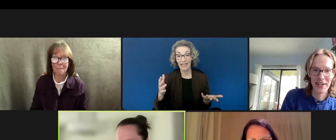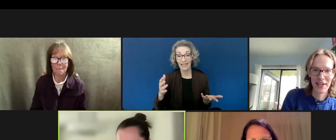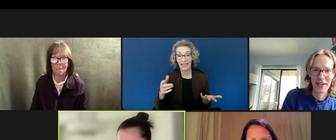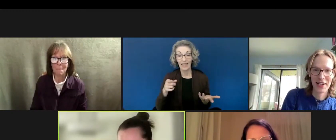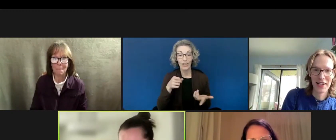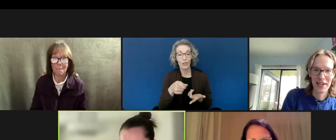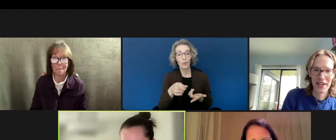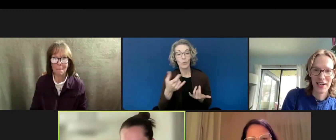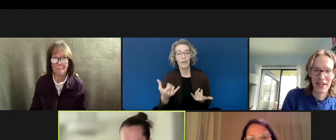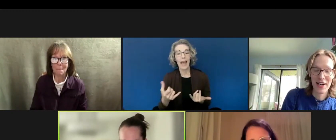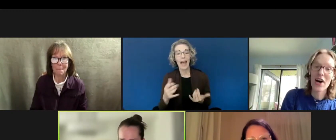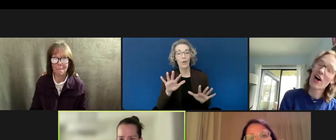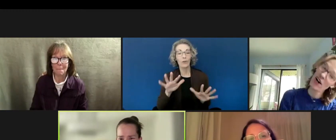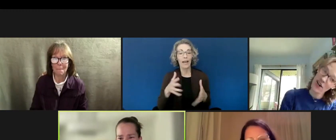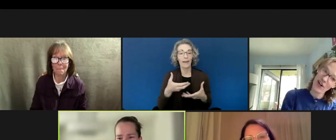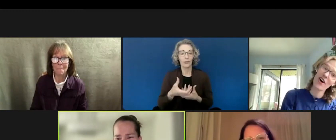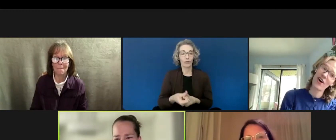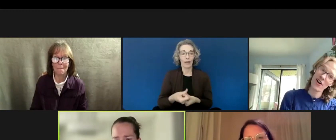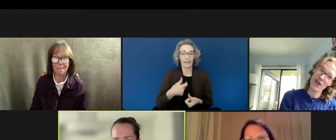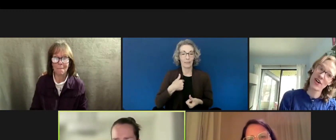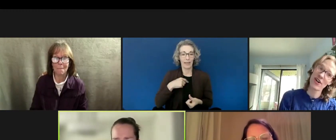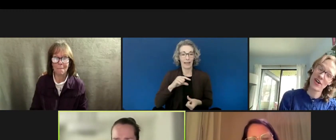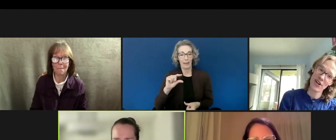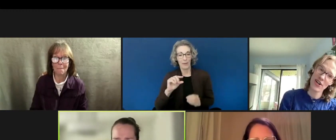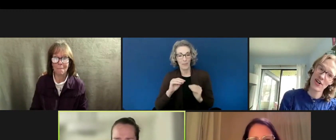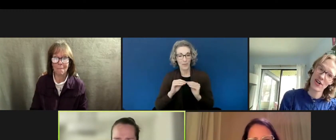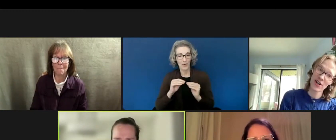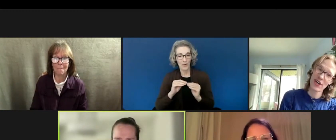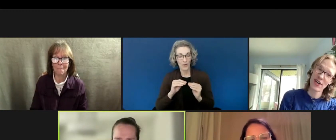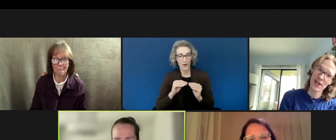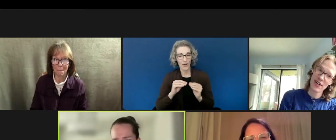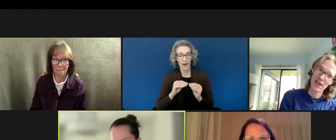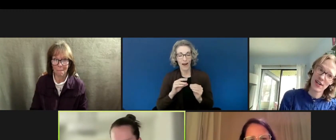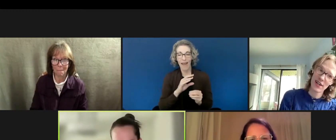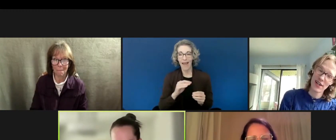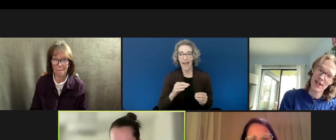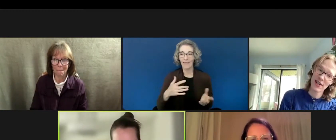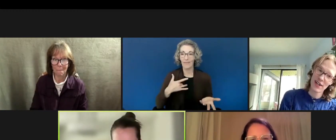and, yeah, especially as a first year resident,